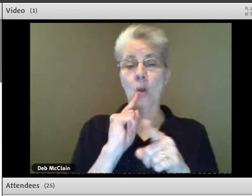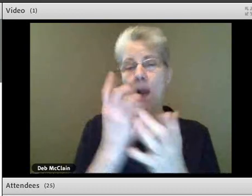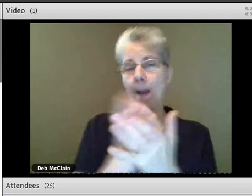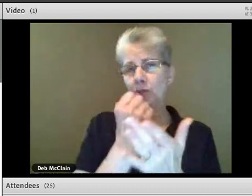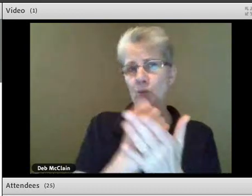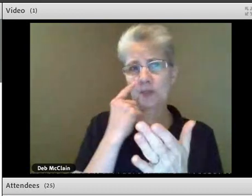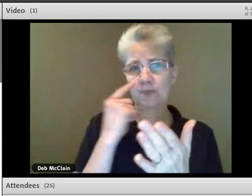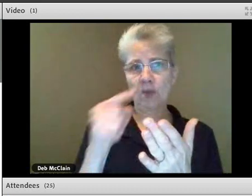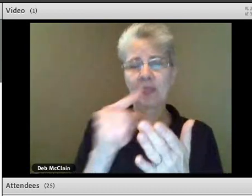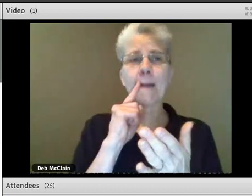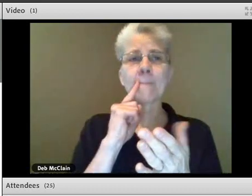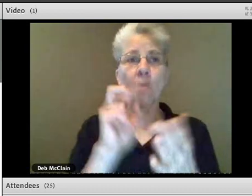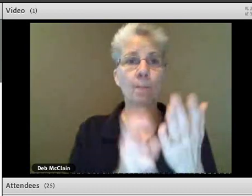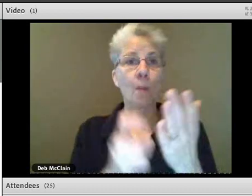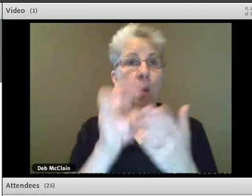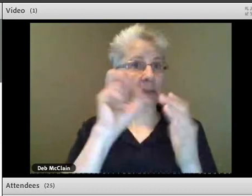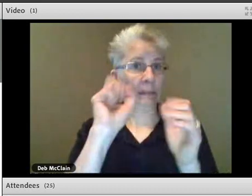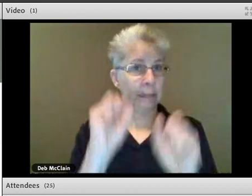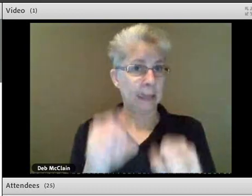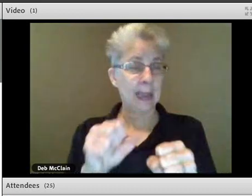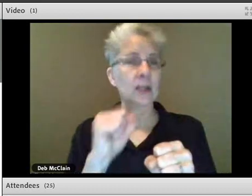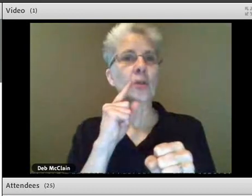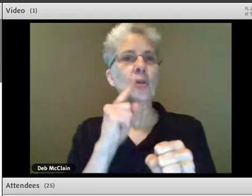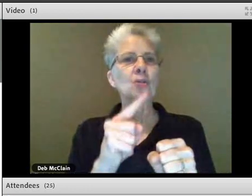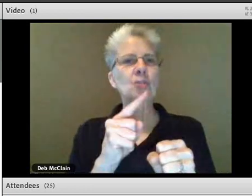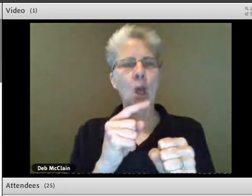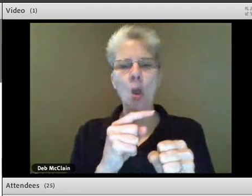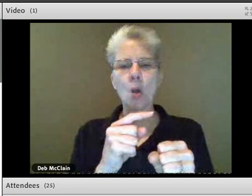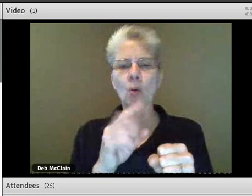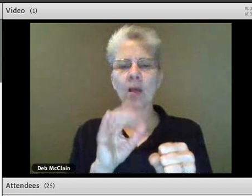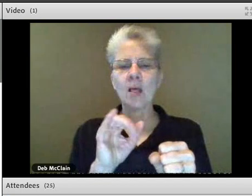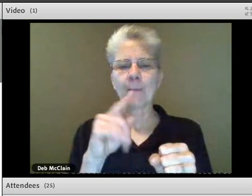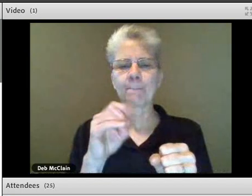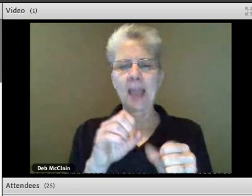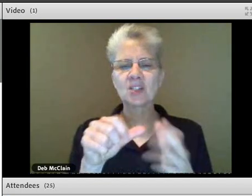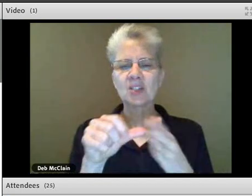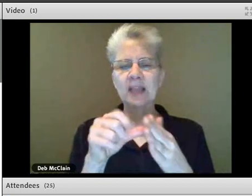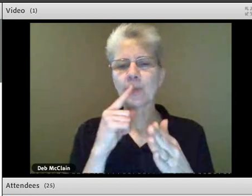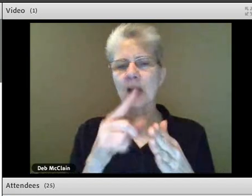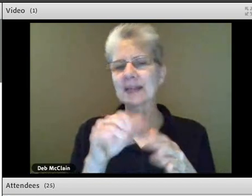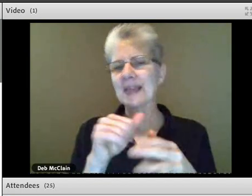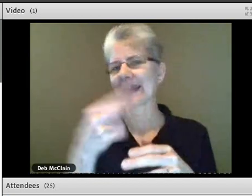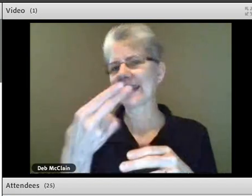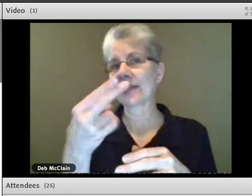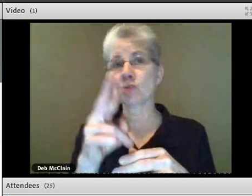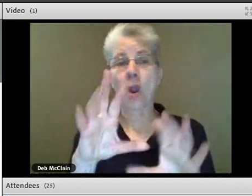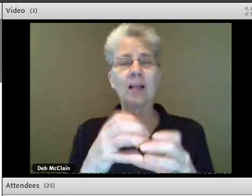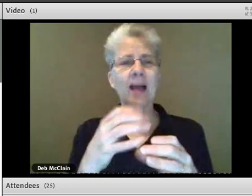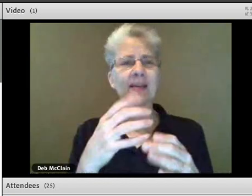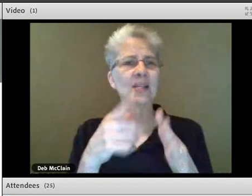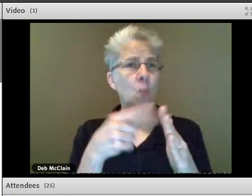should be available for promotions. So back to the MyPage example of not taking HR classes. Well, let's say that was something they were actually